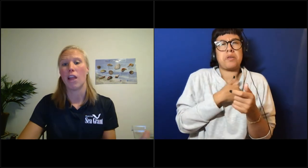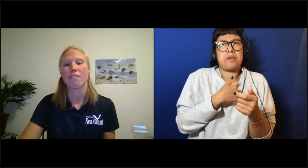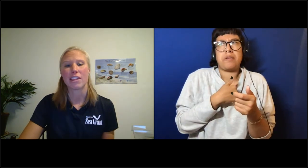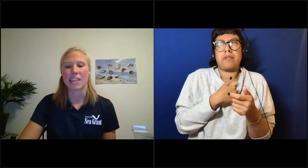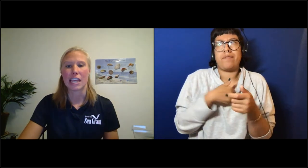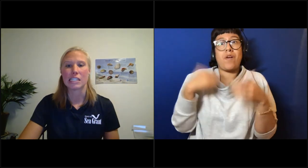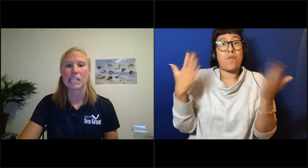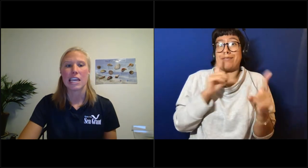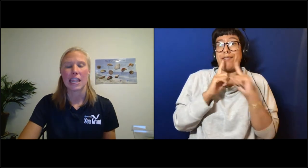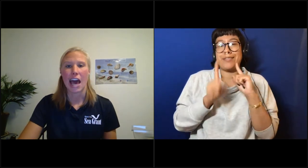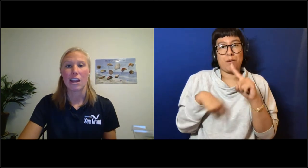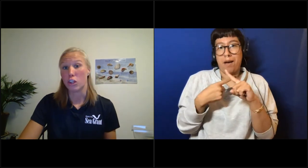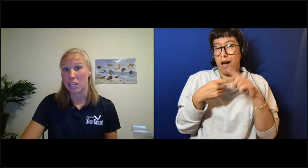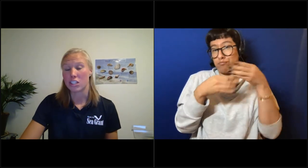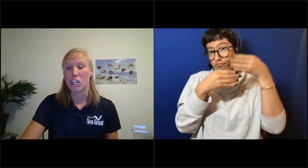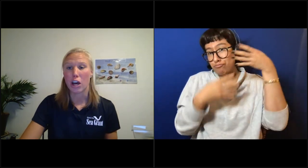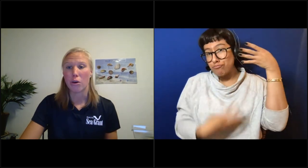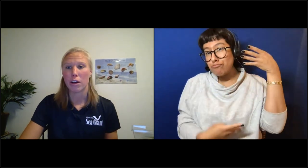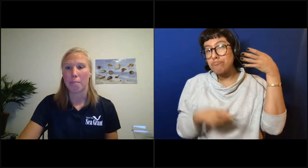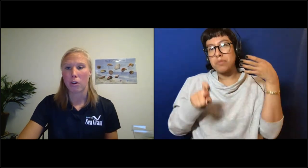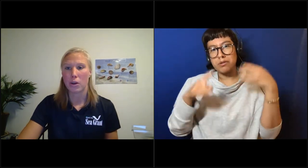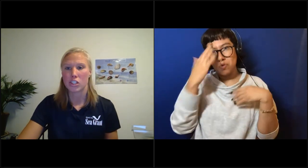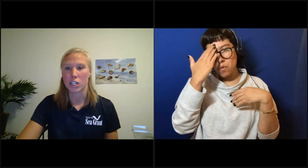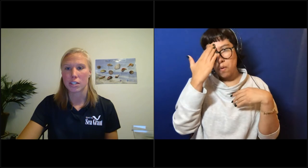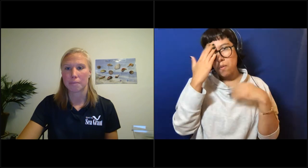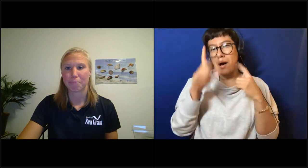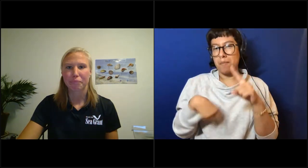a lot of the things that you need to know about oysters.